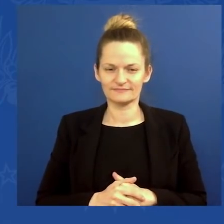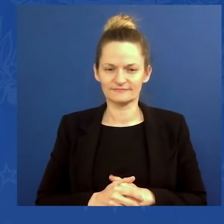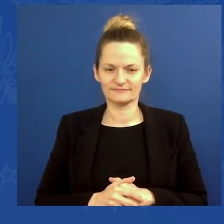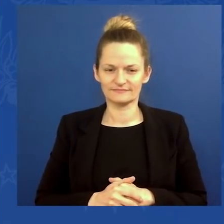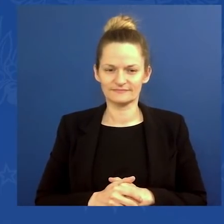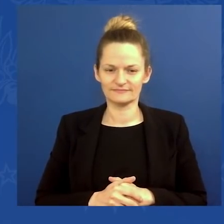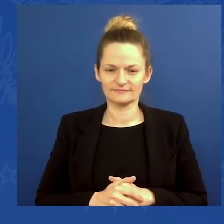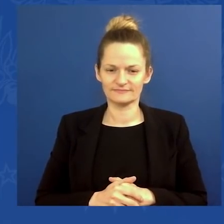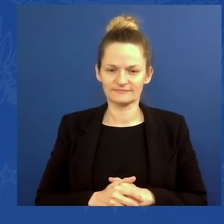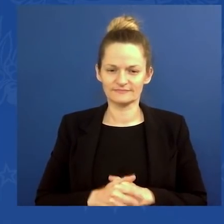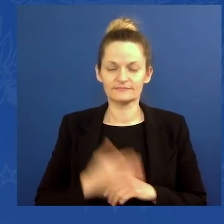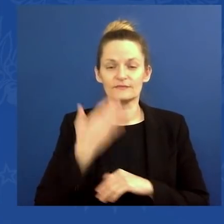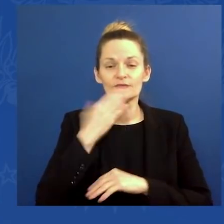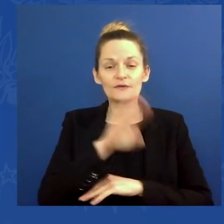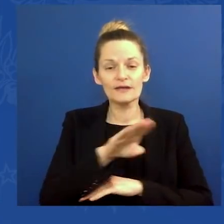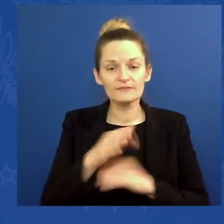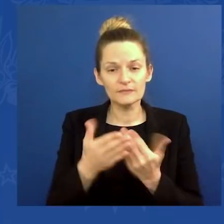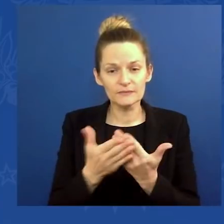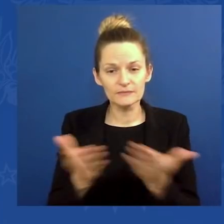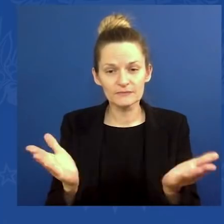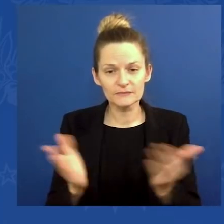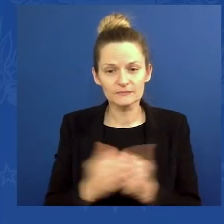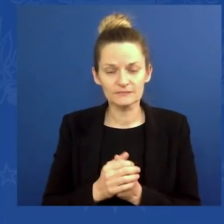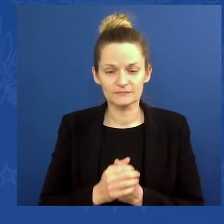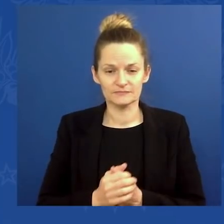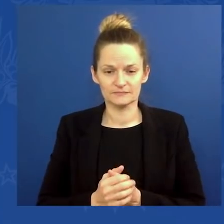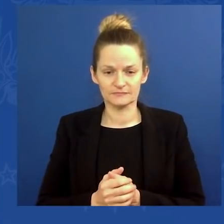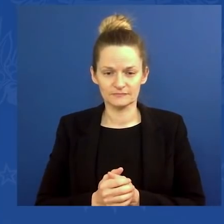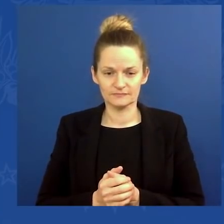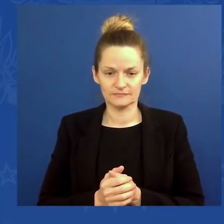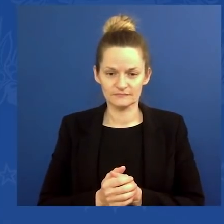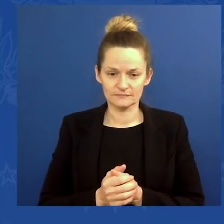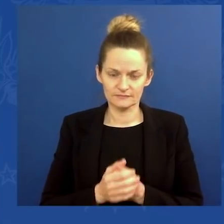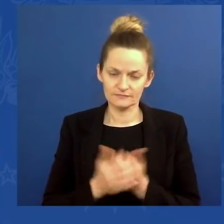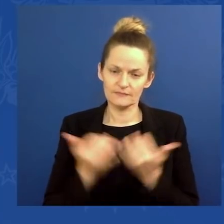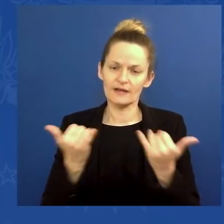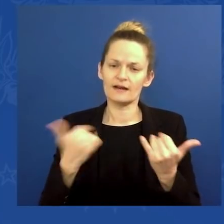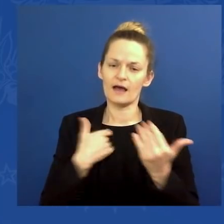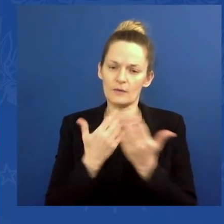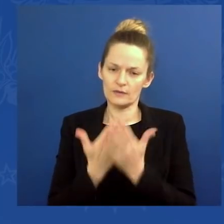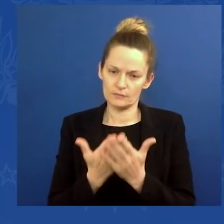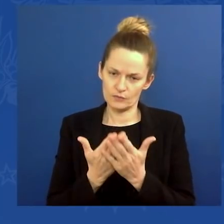Reverend O'Connor: Good afternoon. Let us pray.